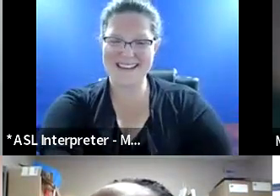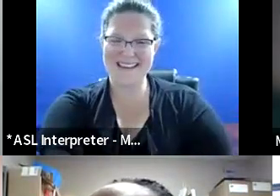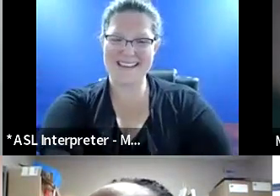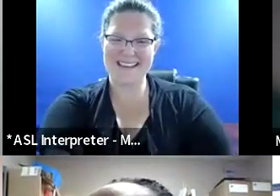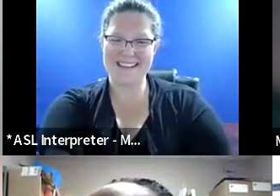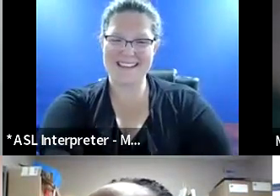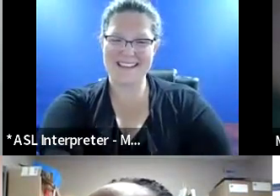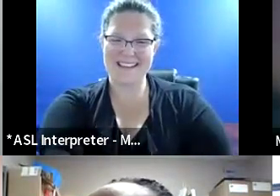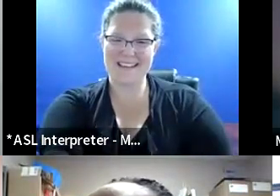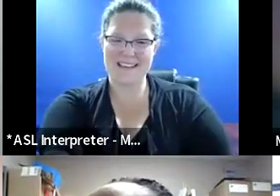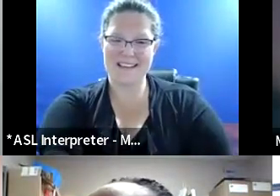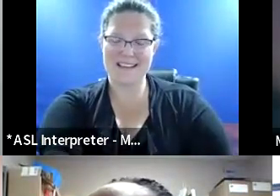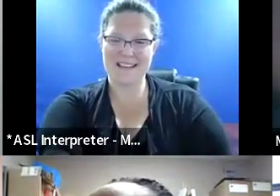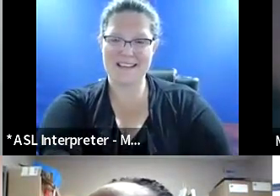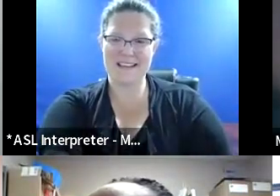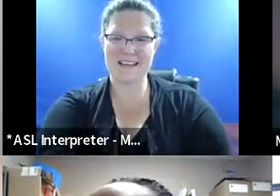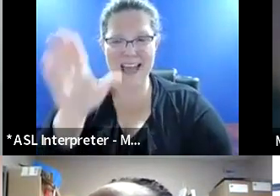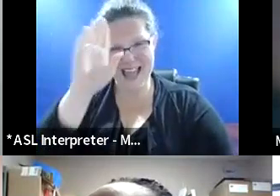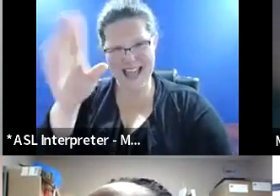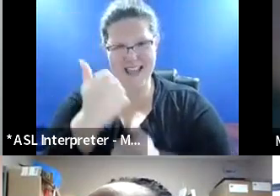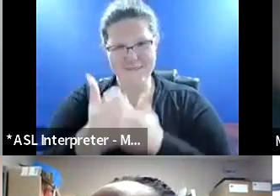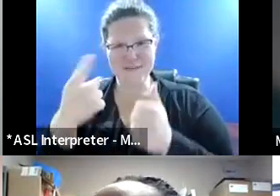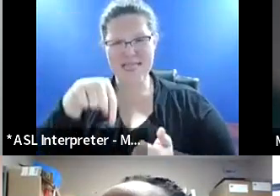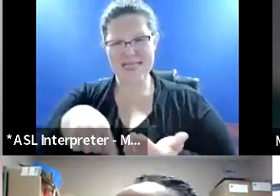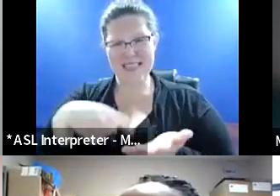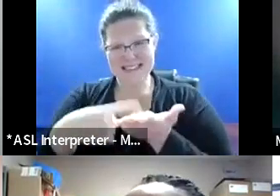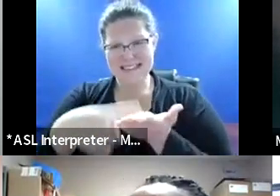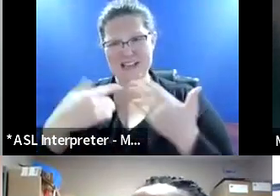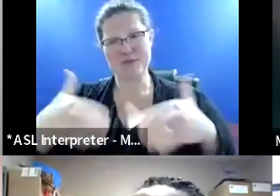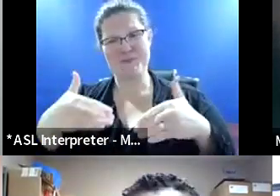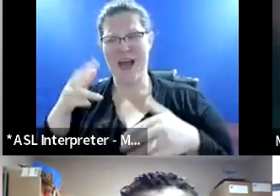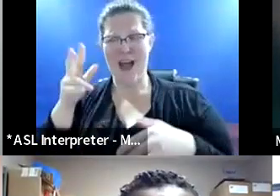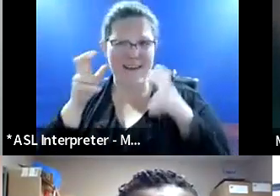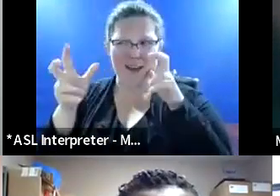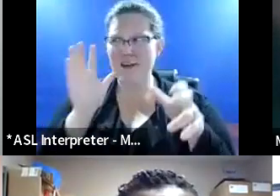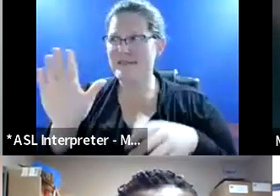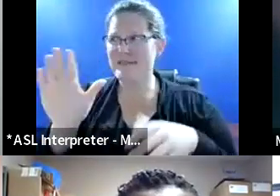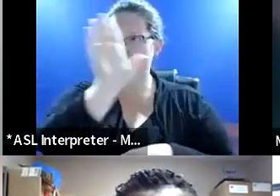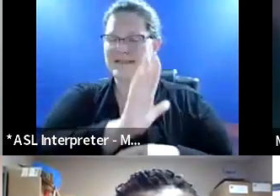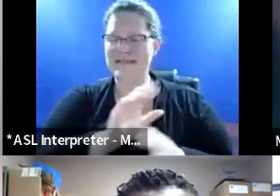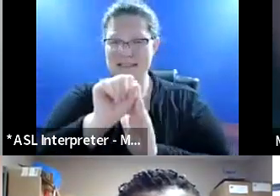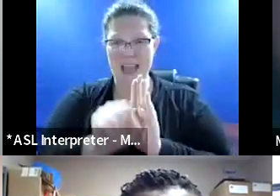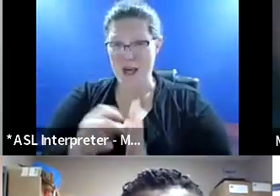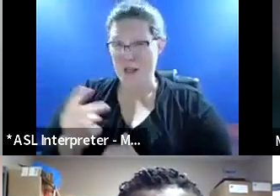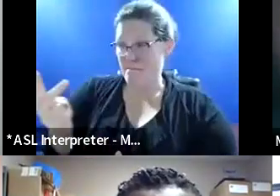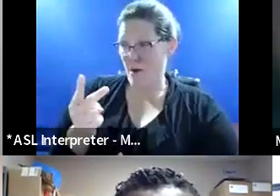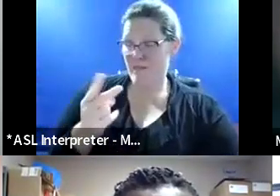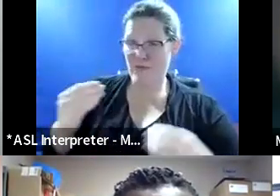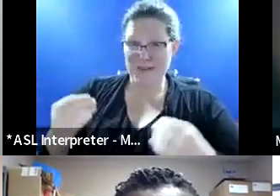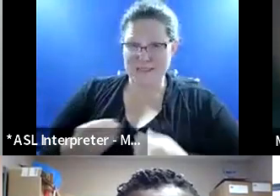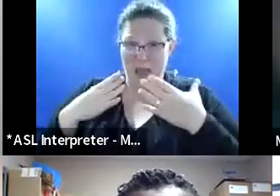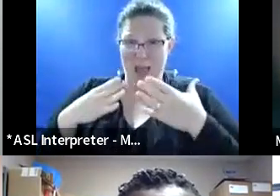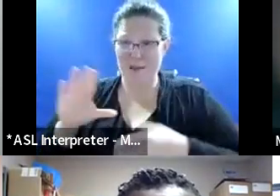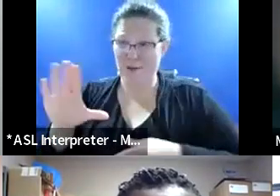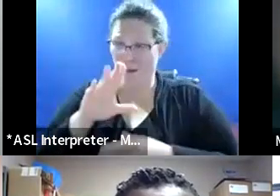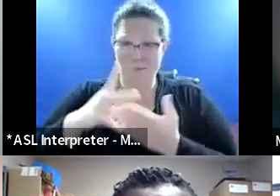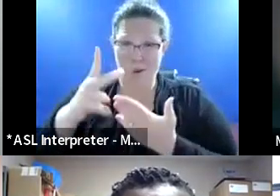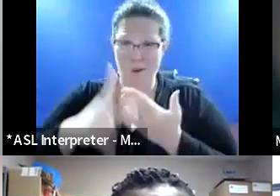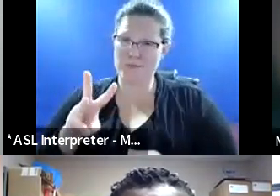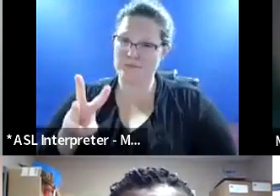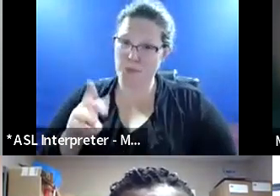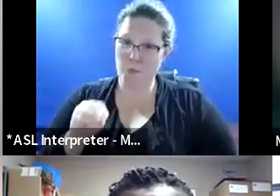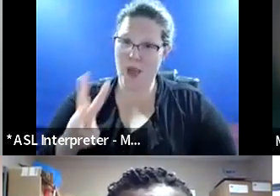YES. JANE, LET'S HEAR IT.